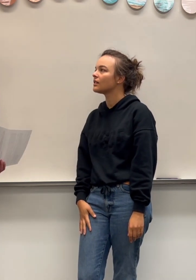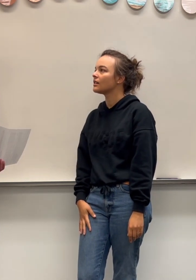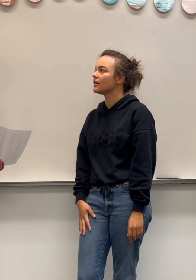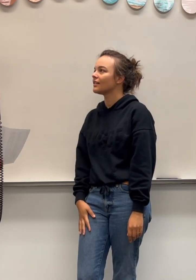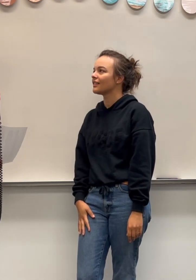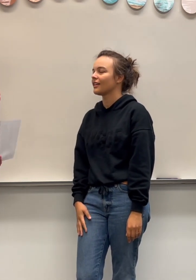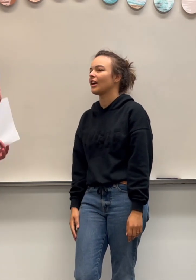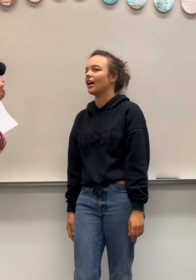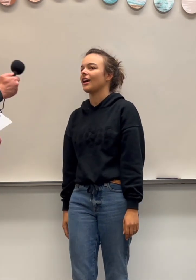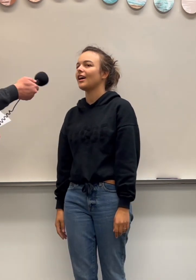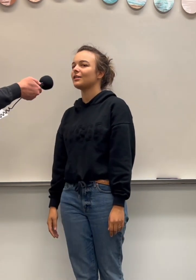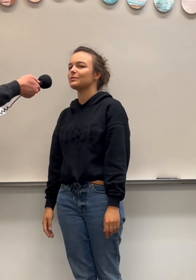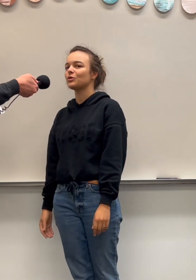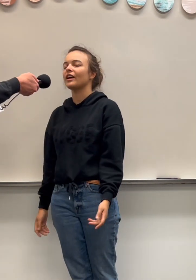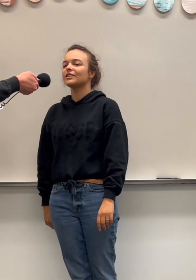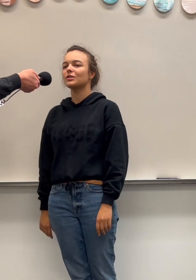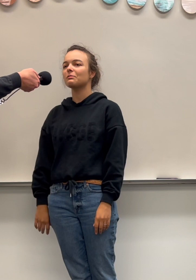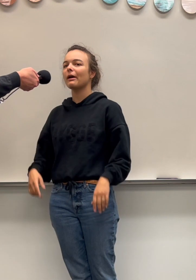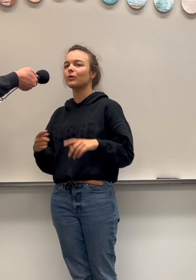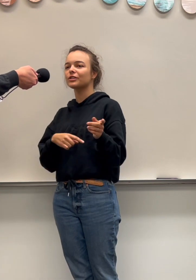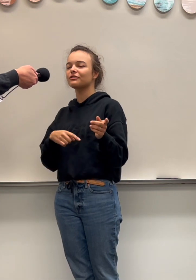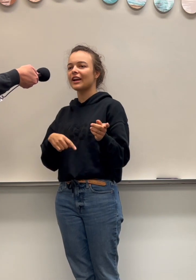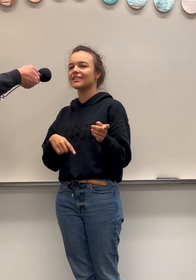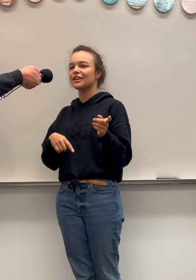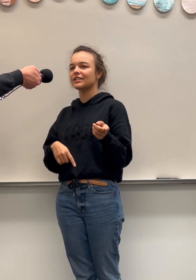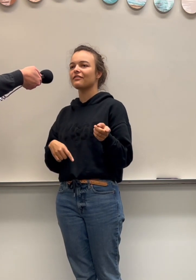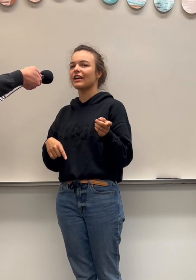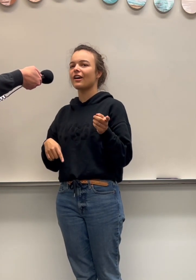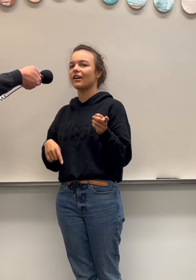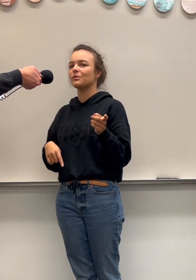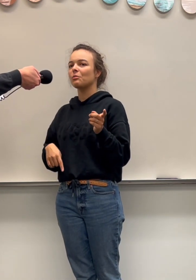you can you show us a few of those so some of my older friends that are deaf that are